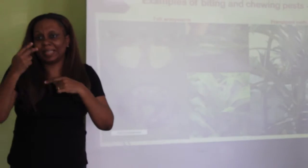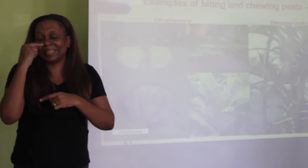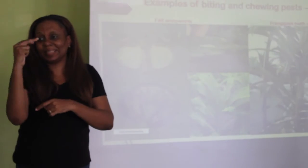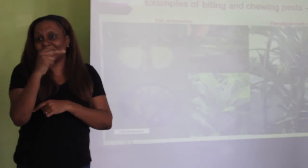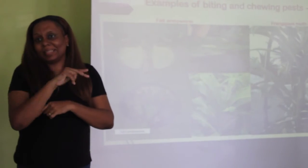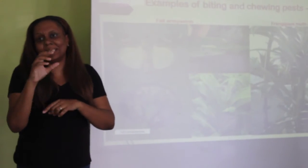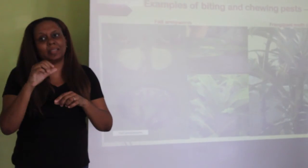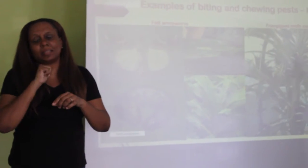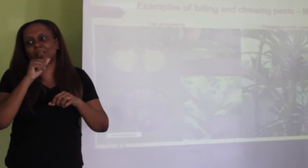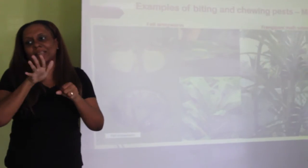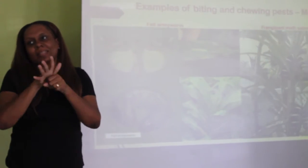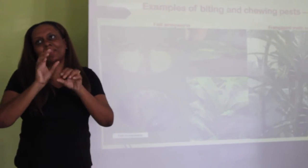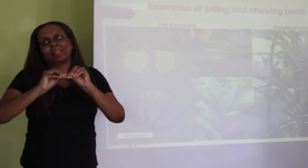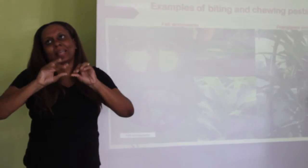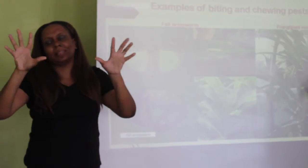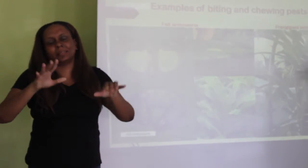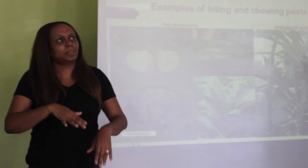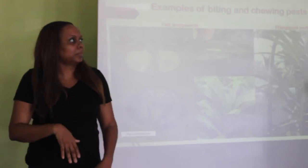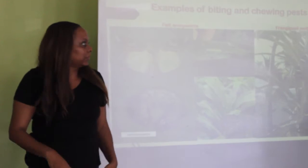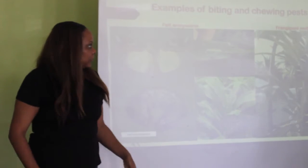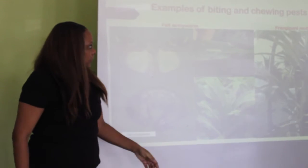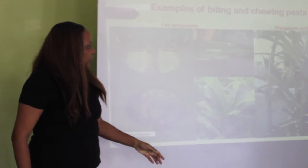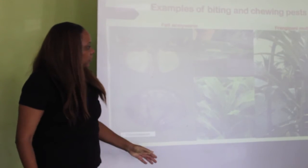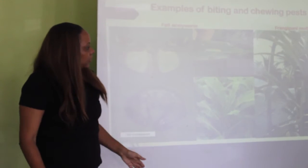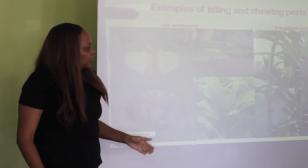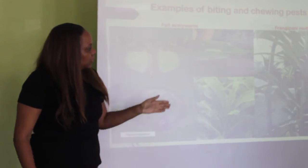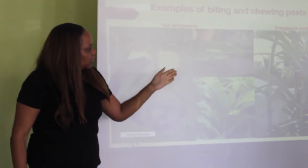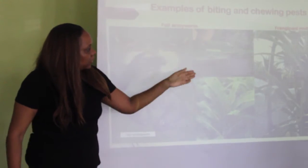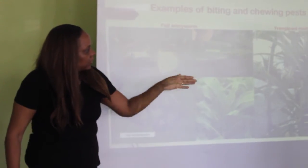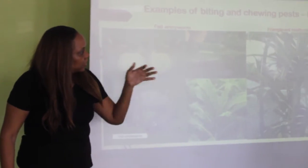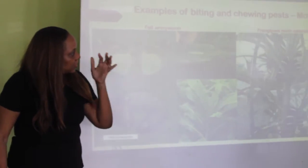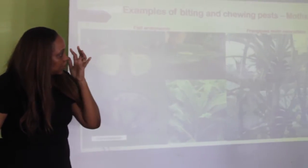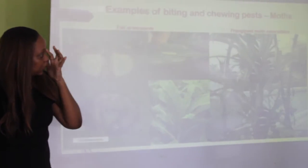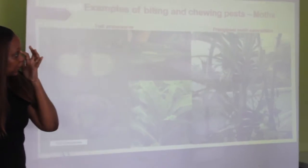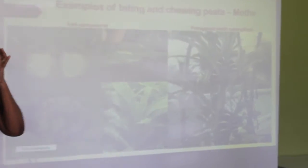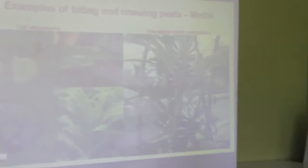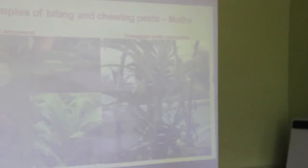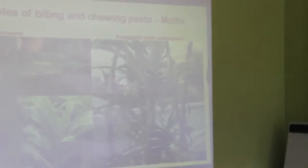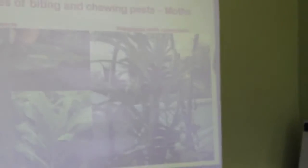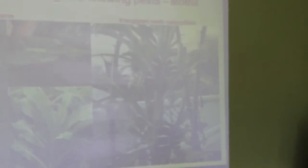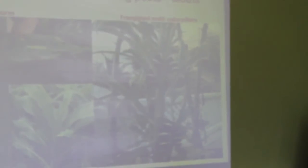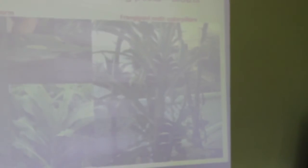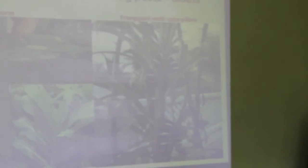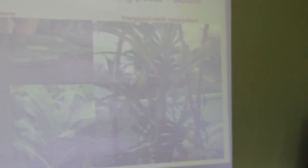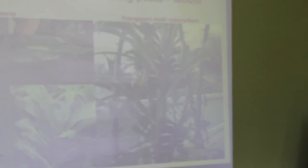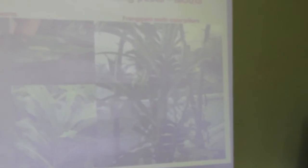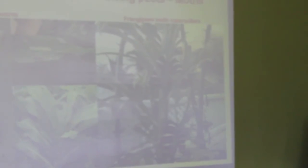right but also you can see over here you've got insect damage but they have biting insects